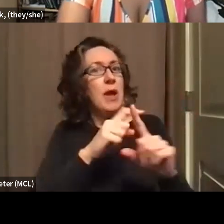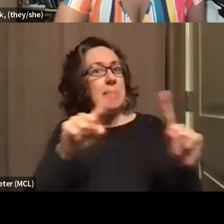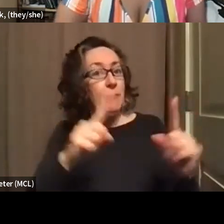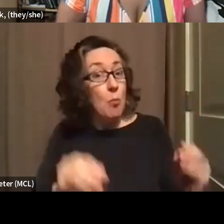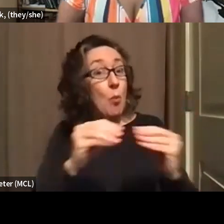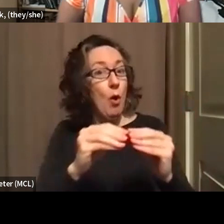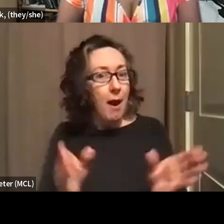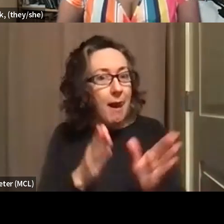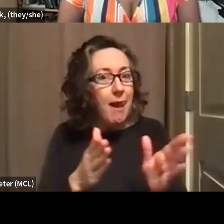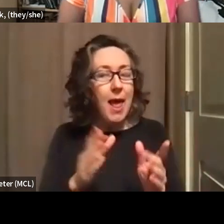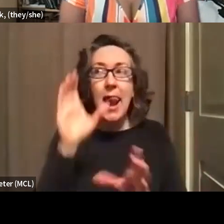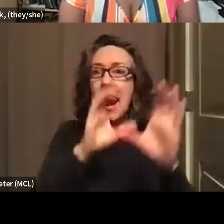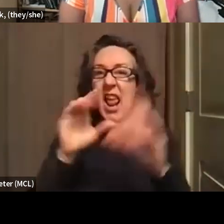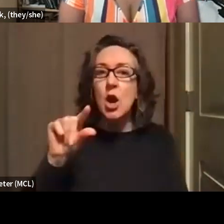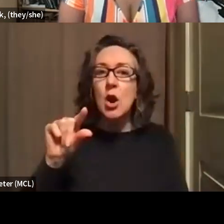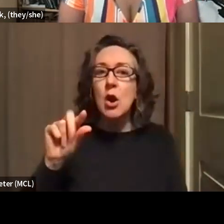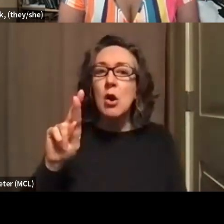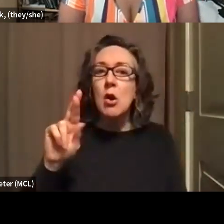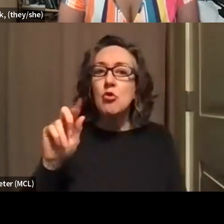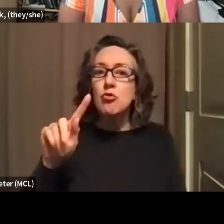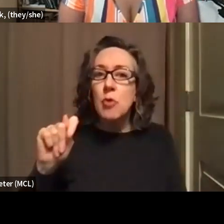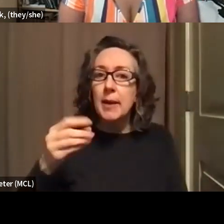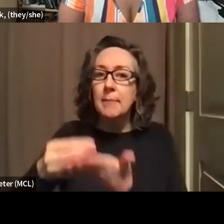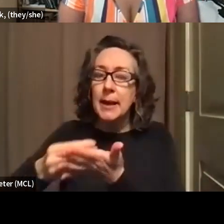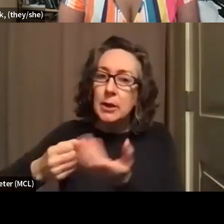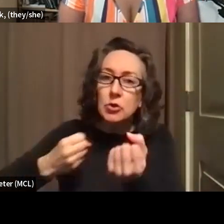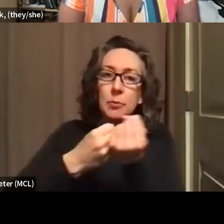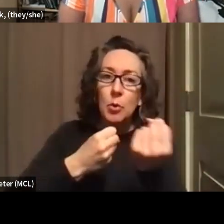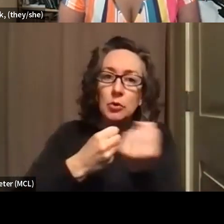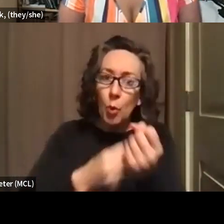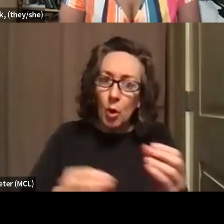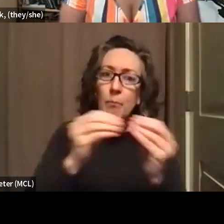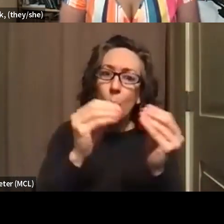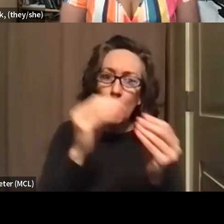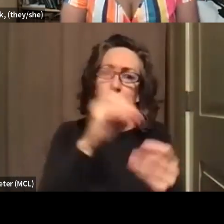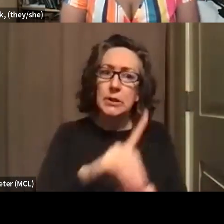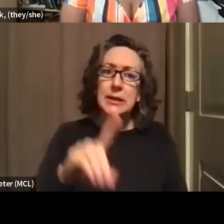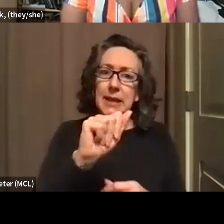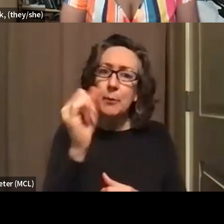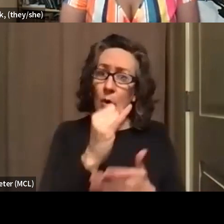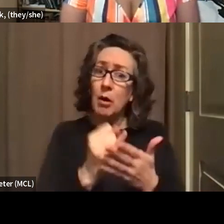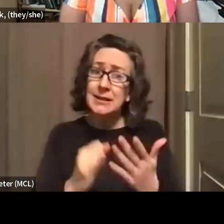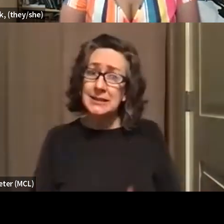And look for grants that you can do more to make it more accommodating for disabled artists.